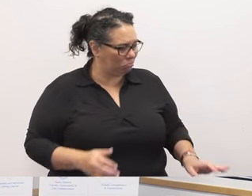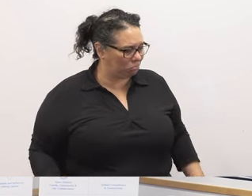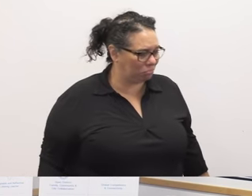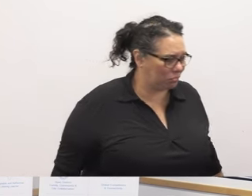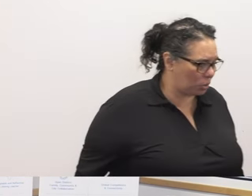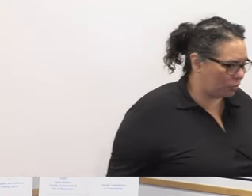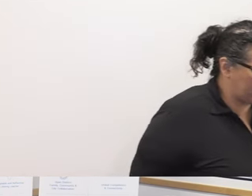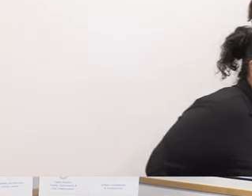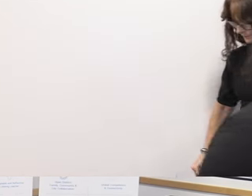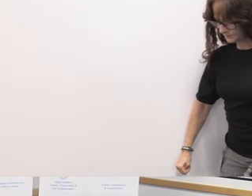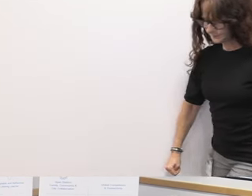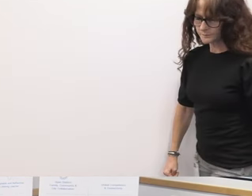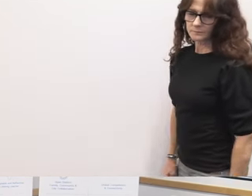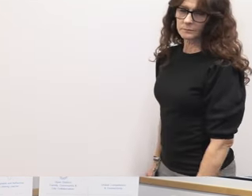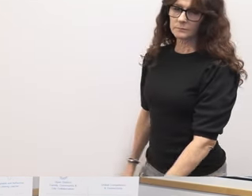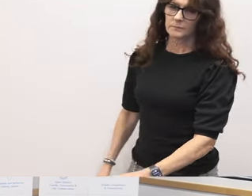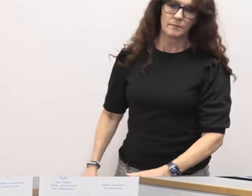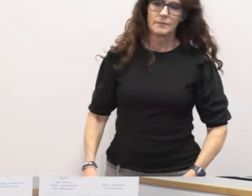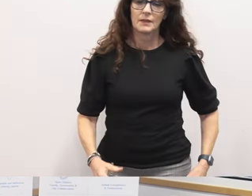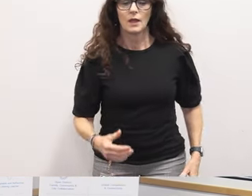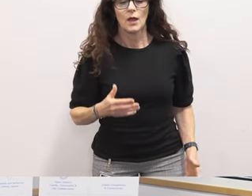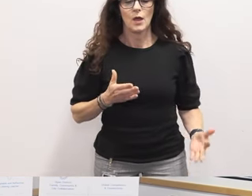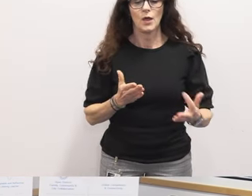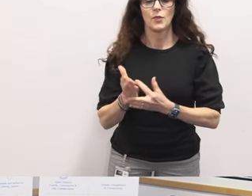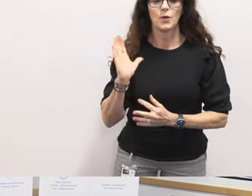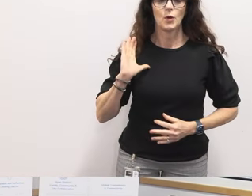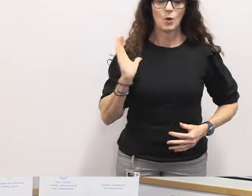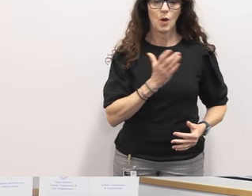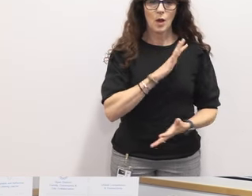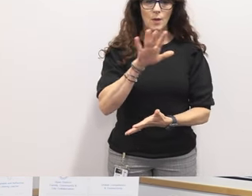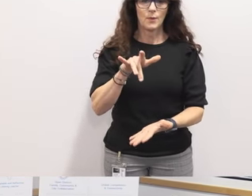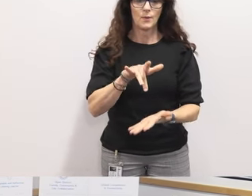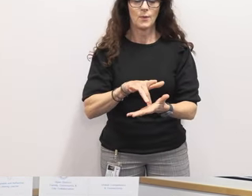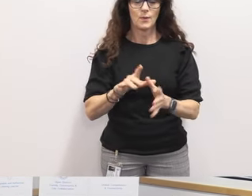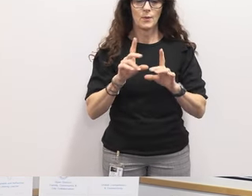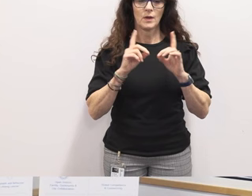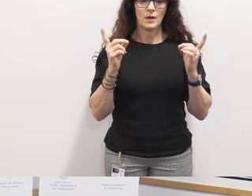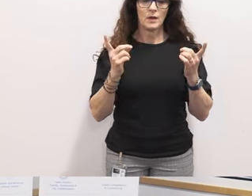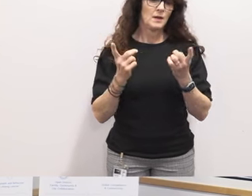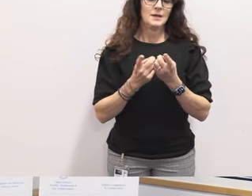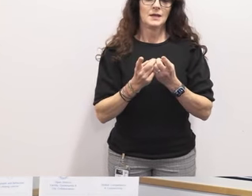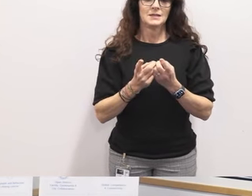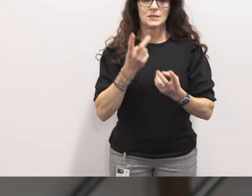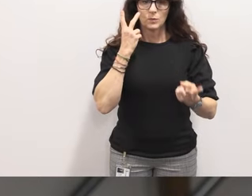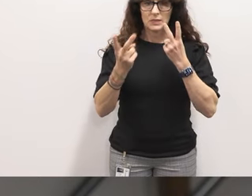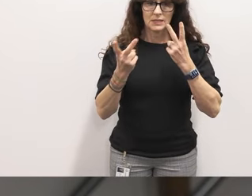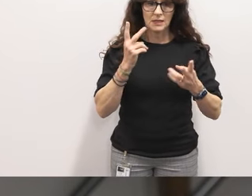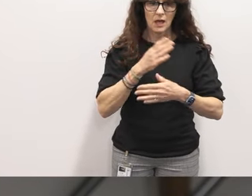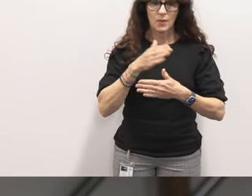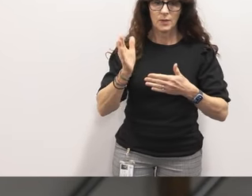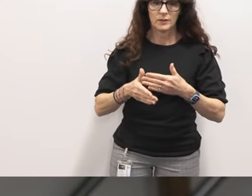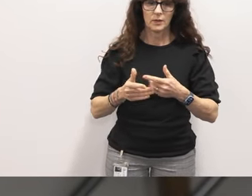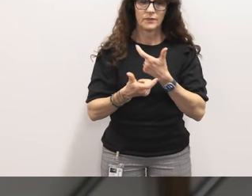through our work with CORE districts, we're able to look at results across all of the largest school districts